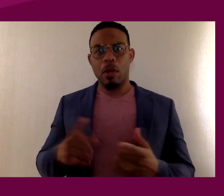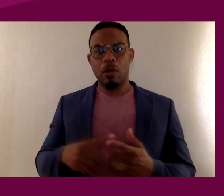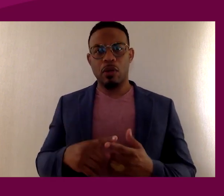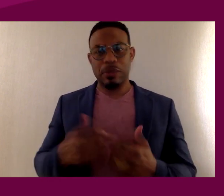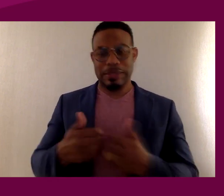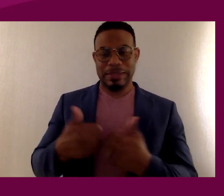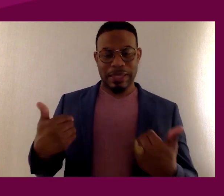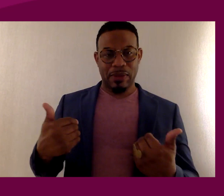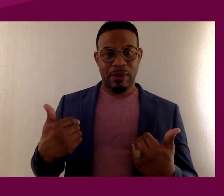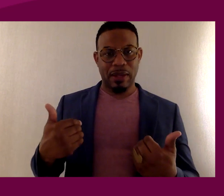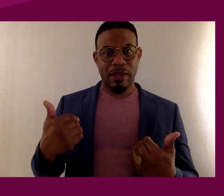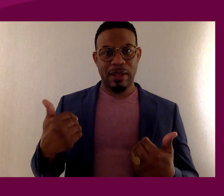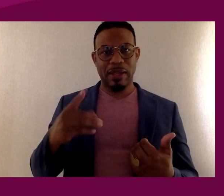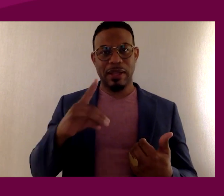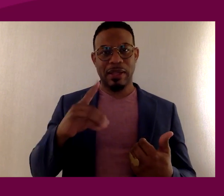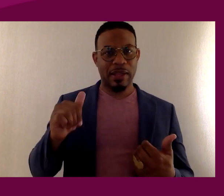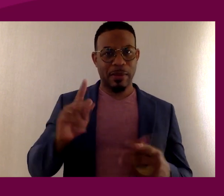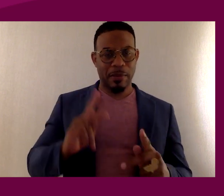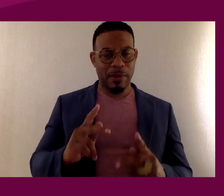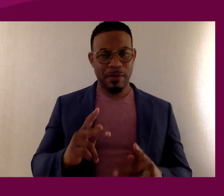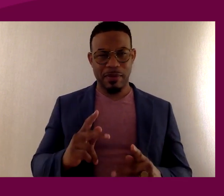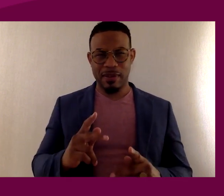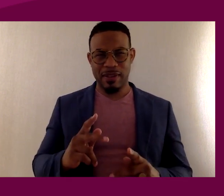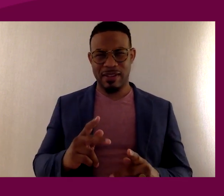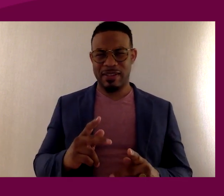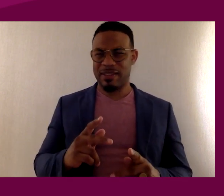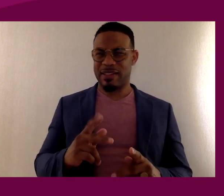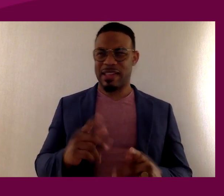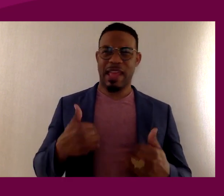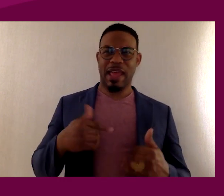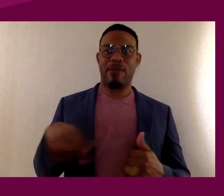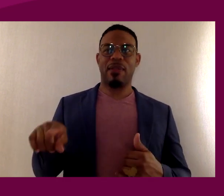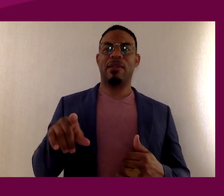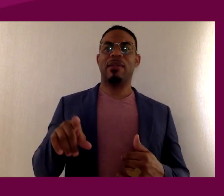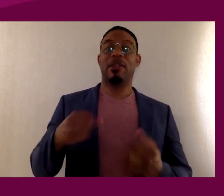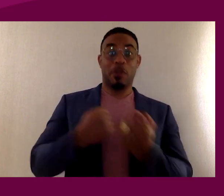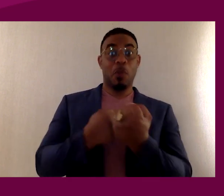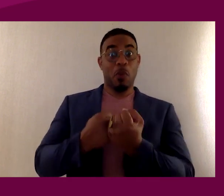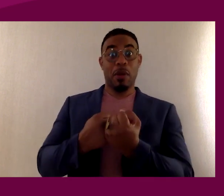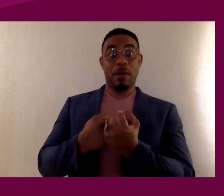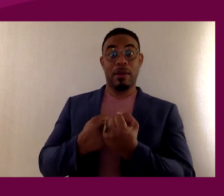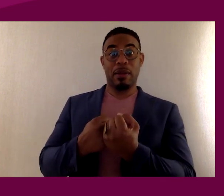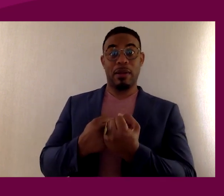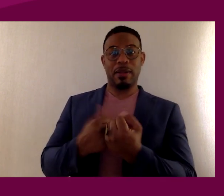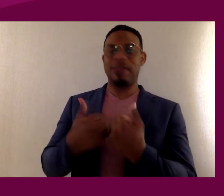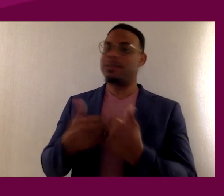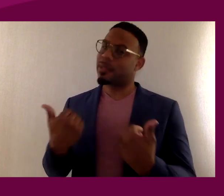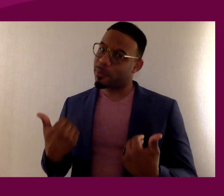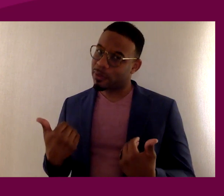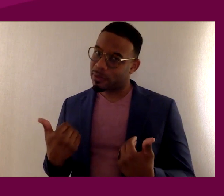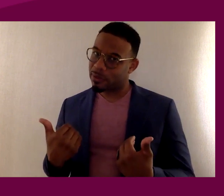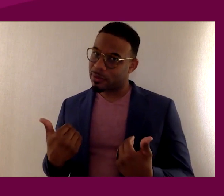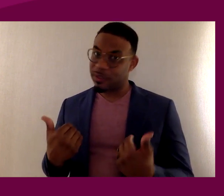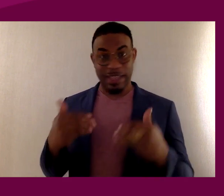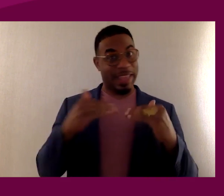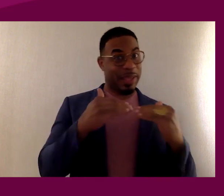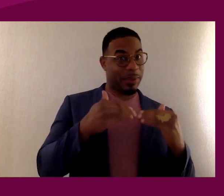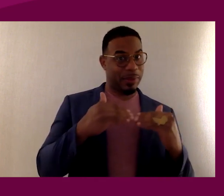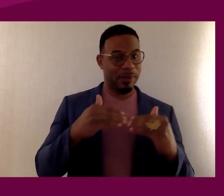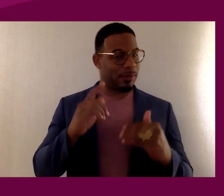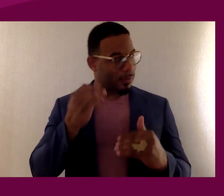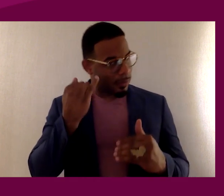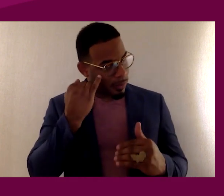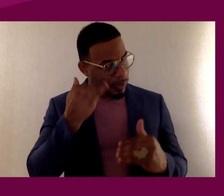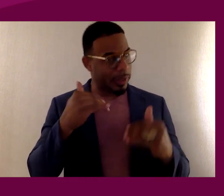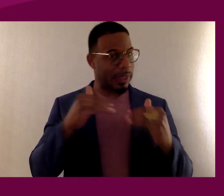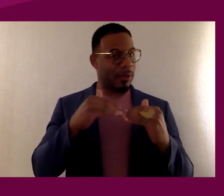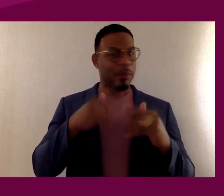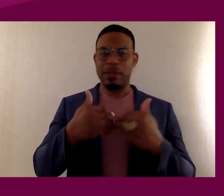direction where they wanted to segregate disabled people and have them supported separate, equal,